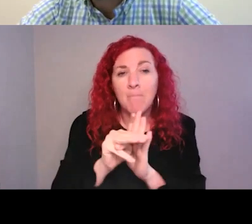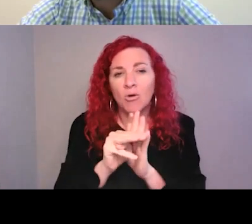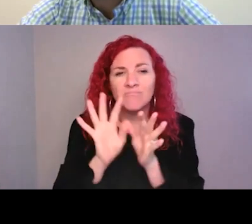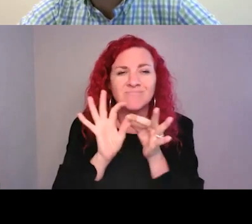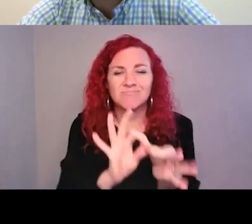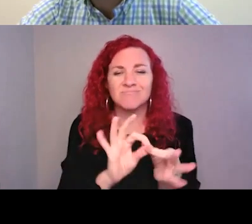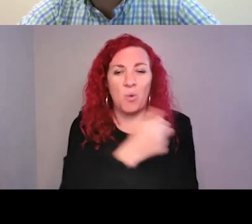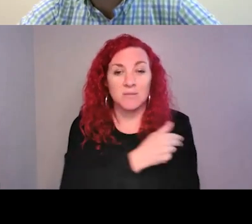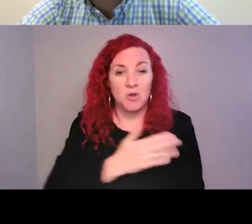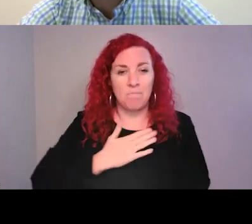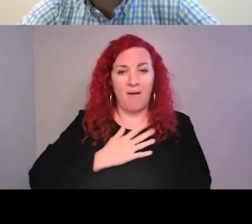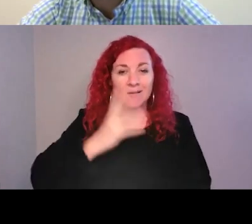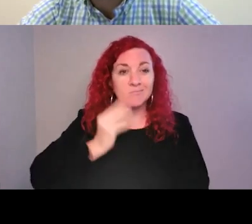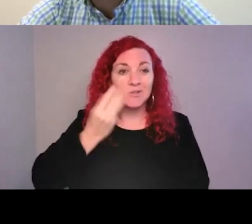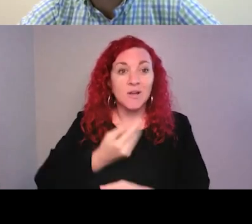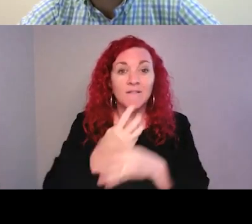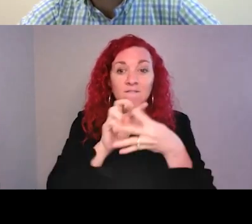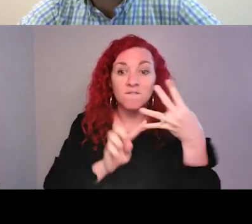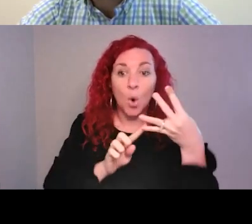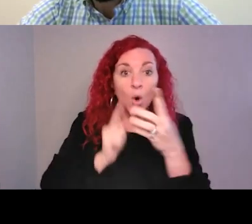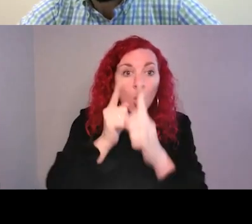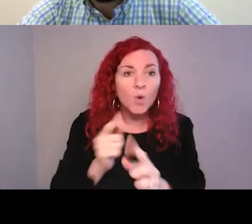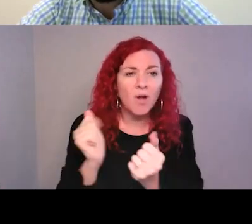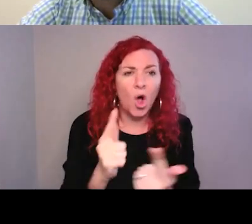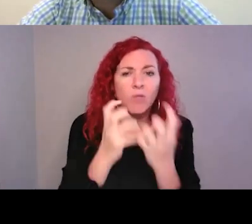ALL FOUR OF THESE GOALS ARE IMPORTANT, BUT I MIGHT BE